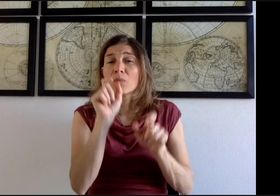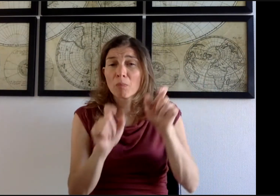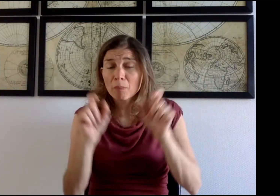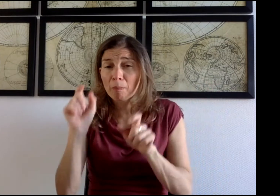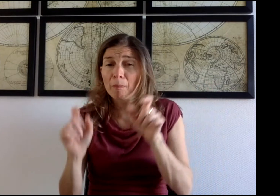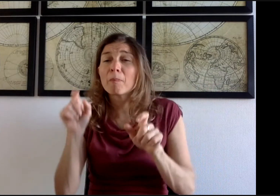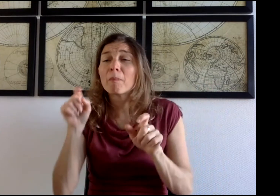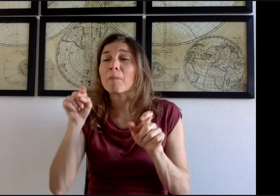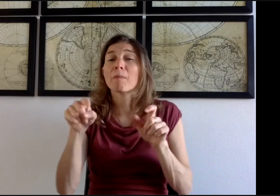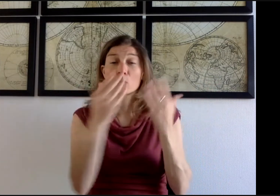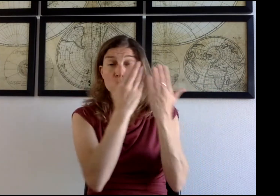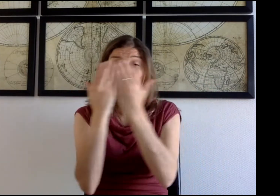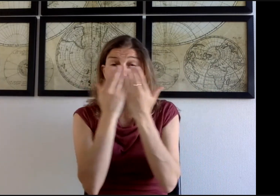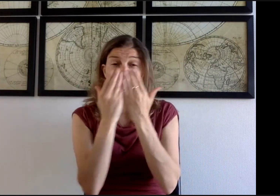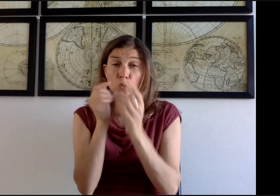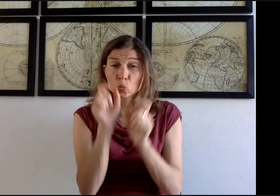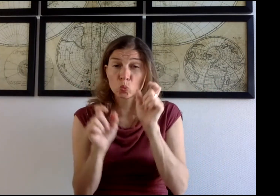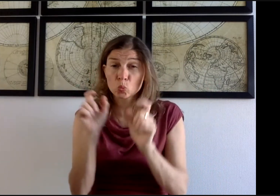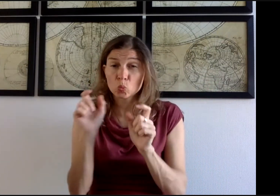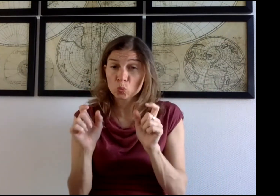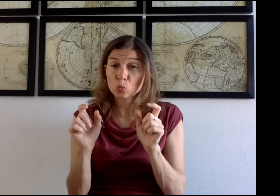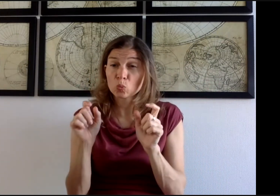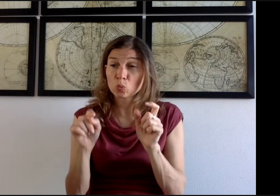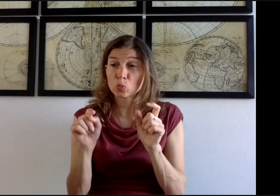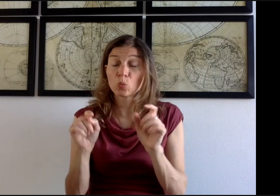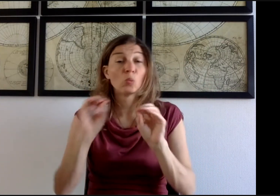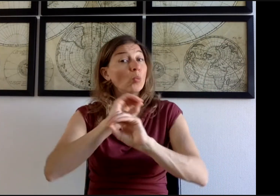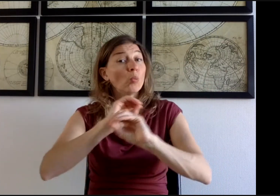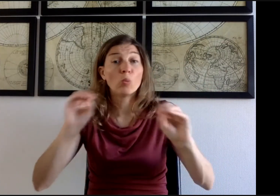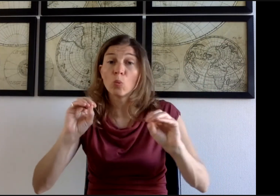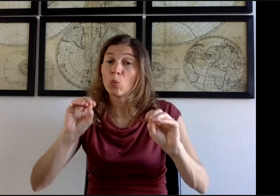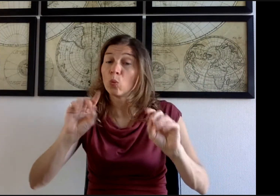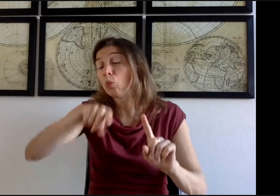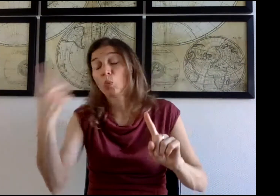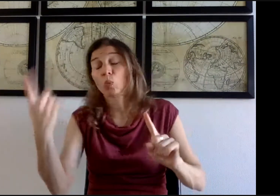without appropriate alternative educational model.